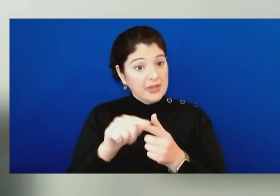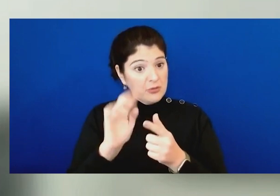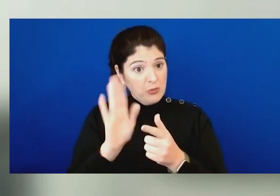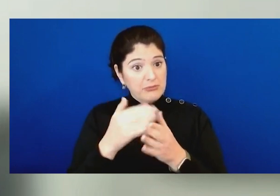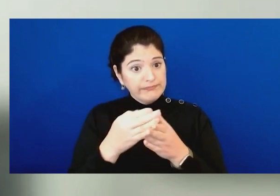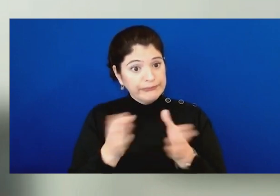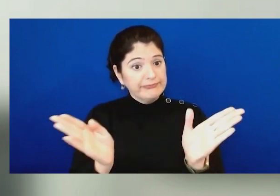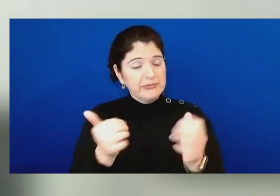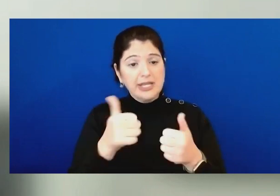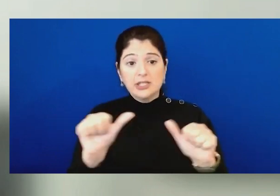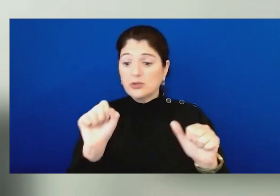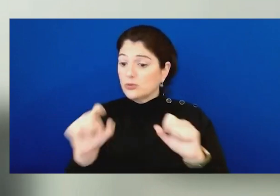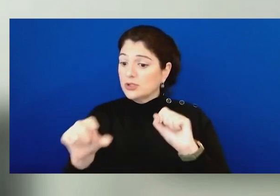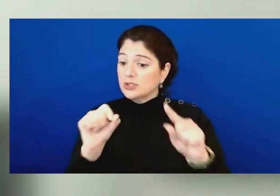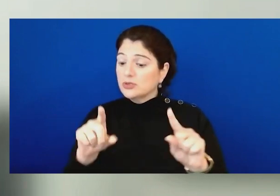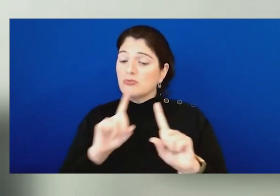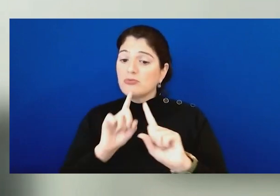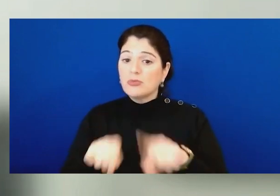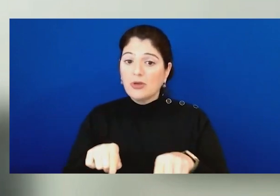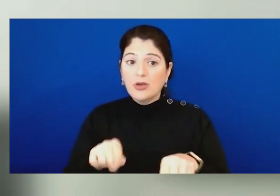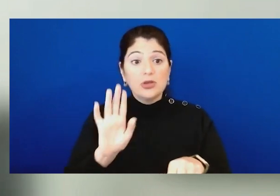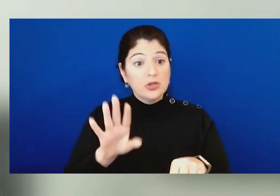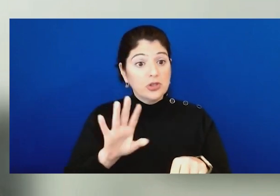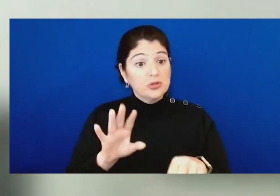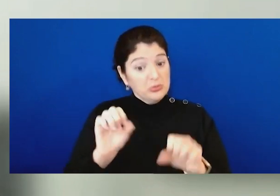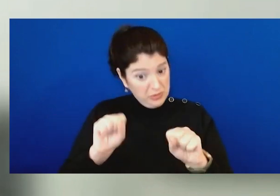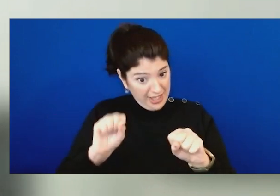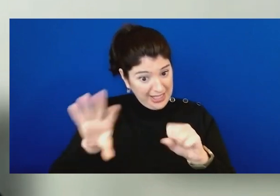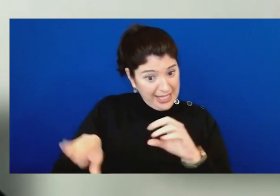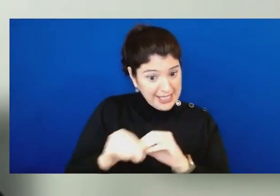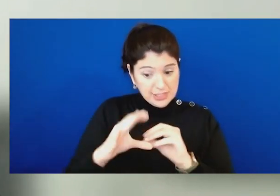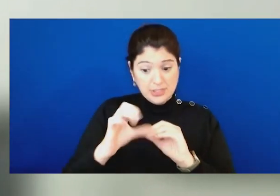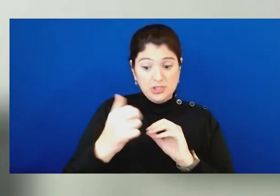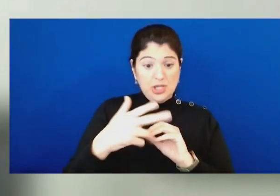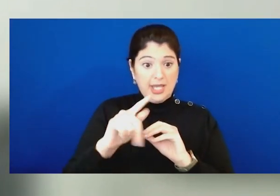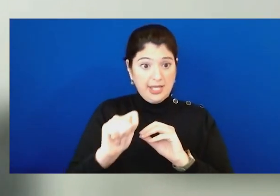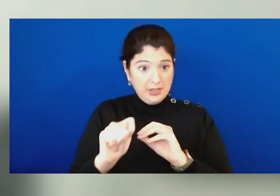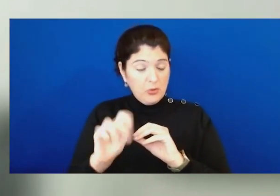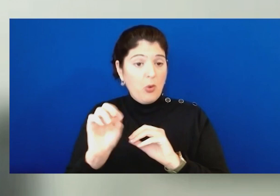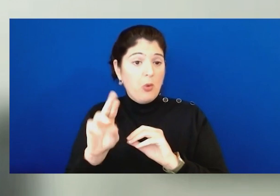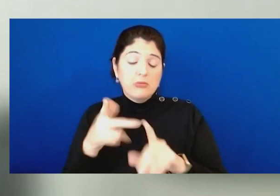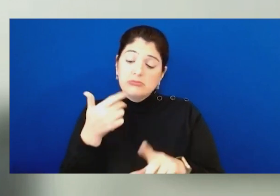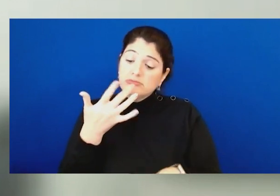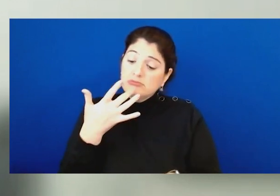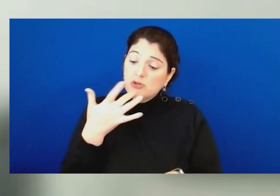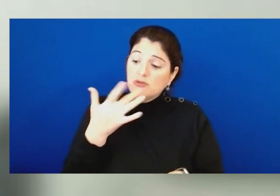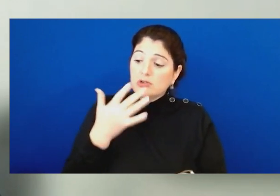As a reminder, you can put your questions on the chat. We will read them. If not, if you prefer to share your question yourself.